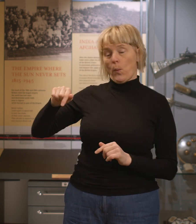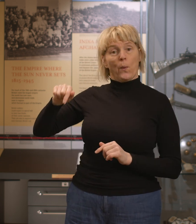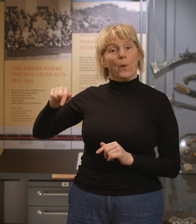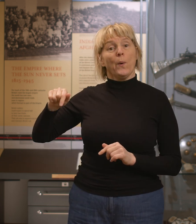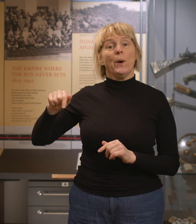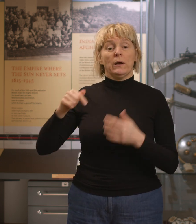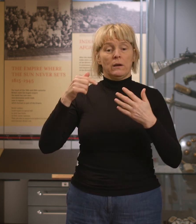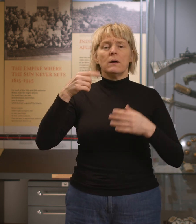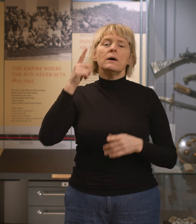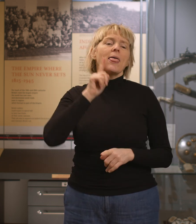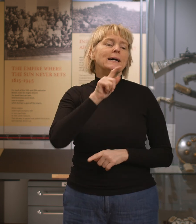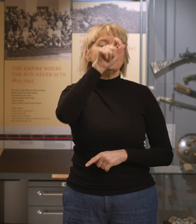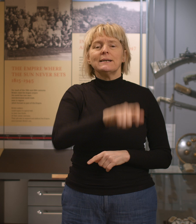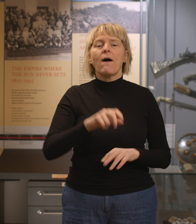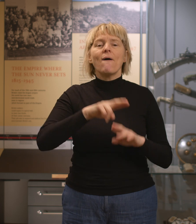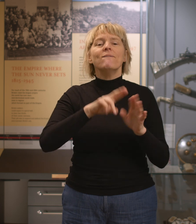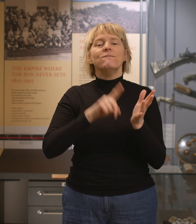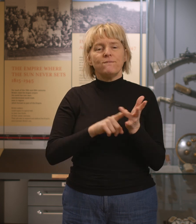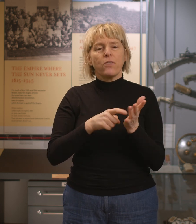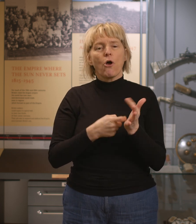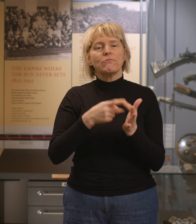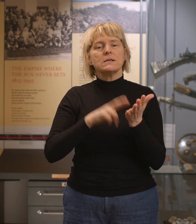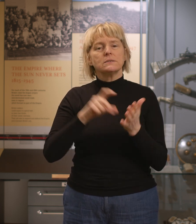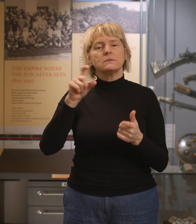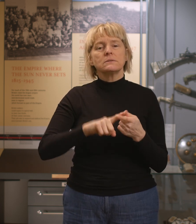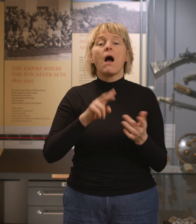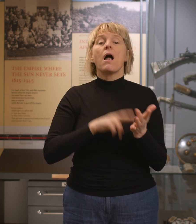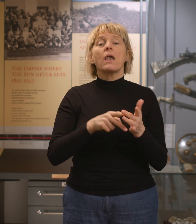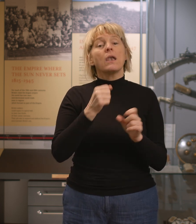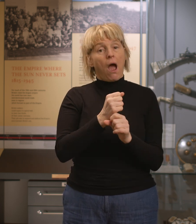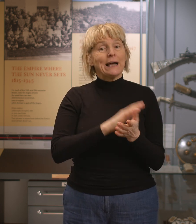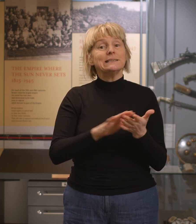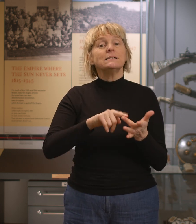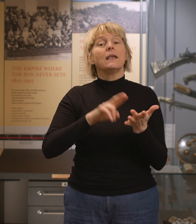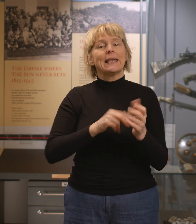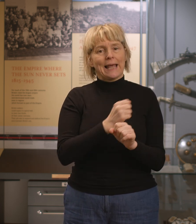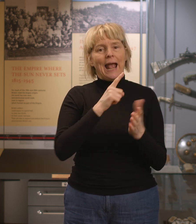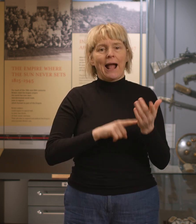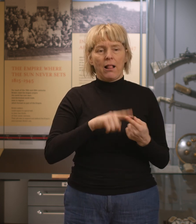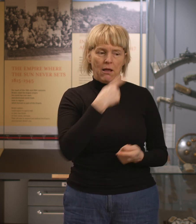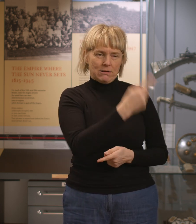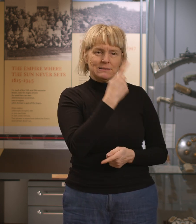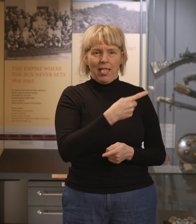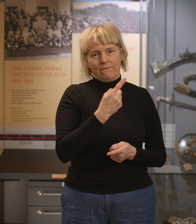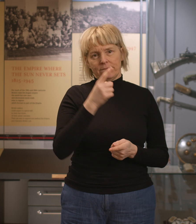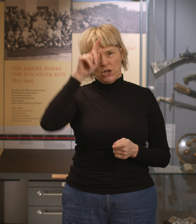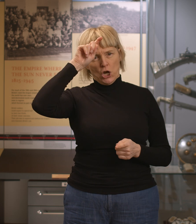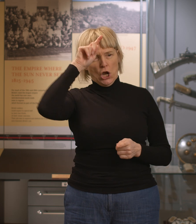who famously founded the practises of modern nursing.